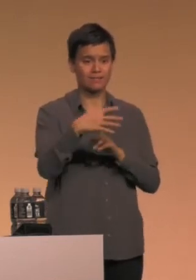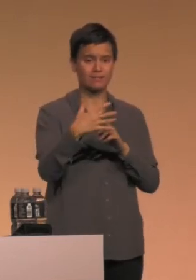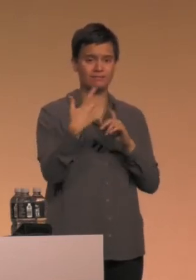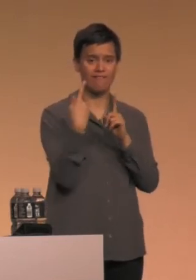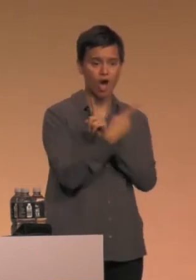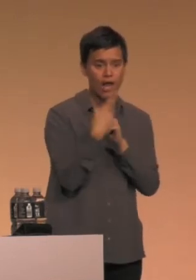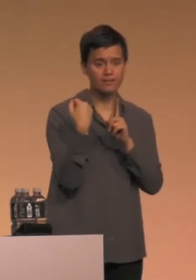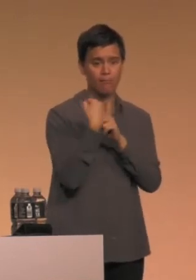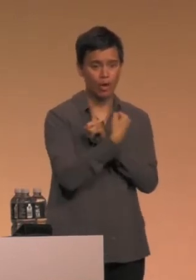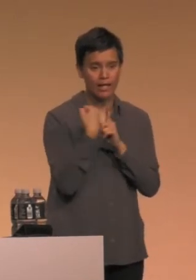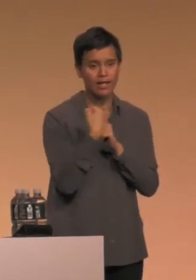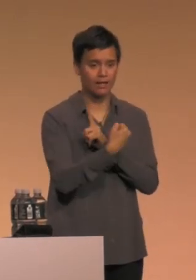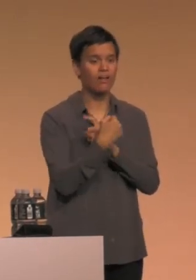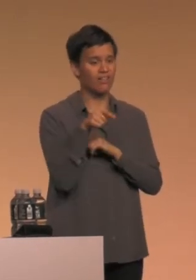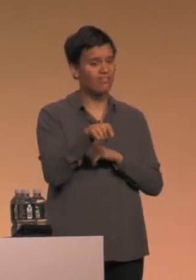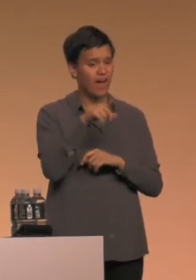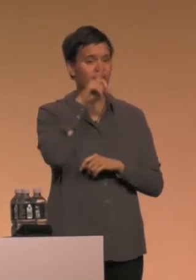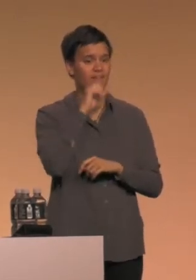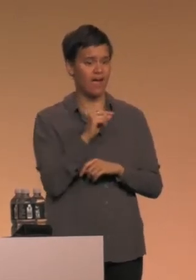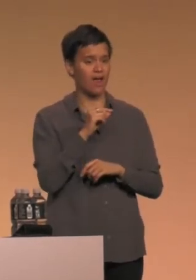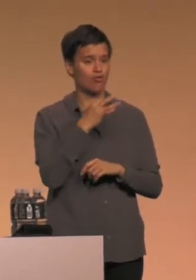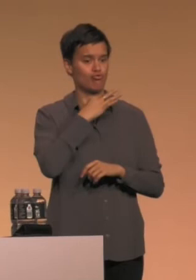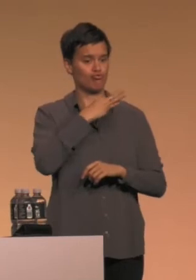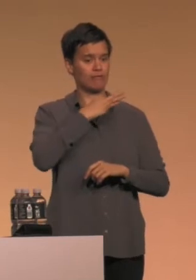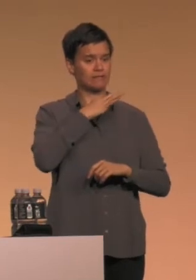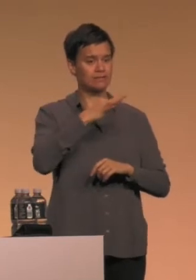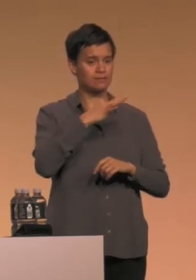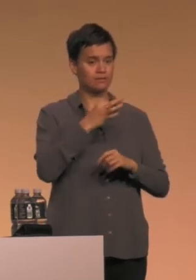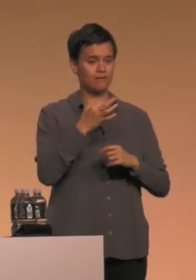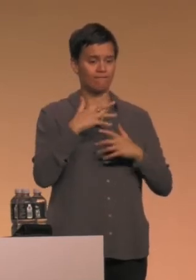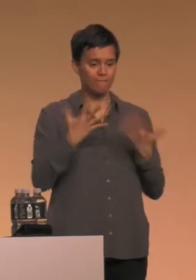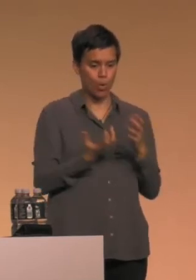and bullying-- are also at risk of developing mental health issues.